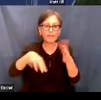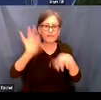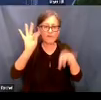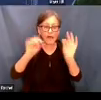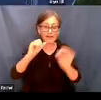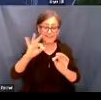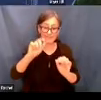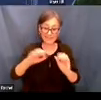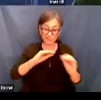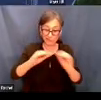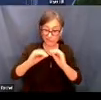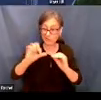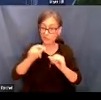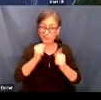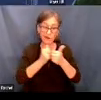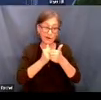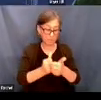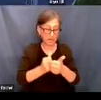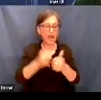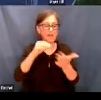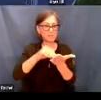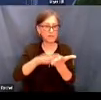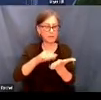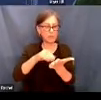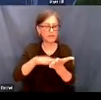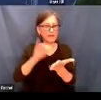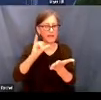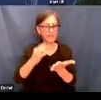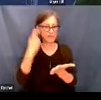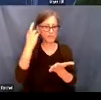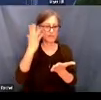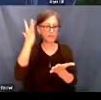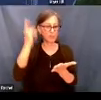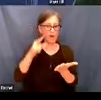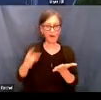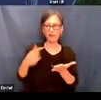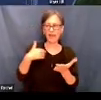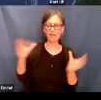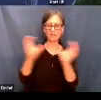of non-compliance that was used for the basis of the non-public school certification status.